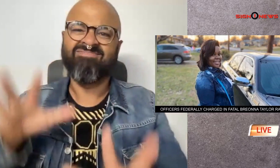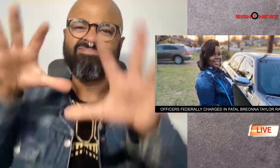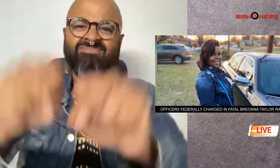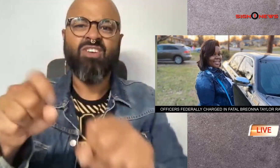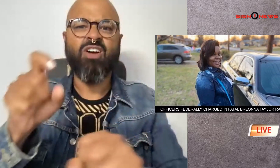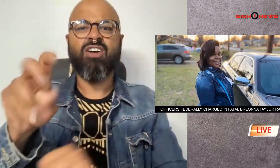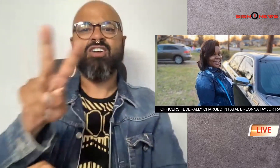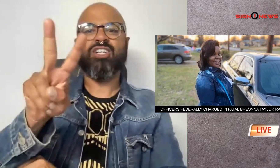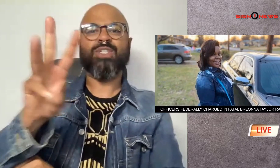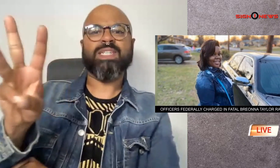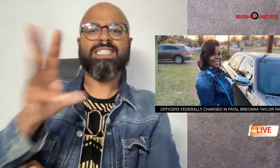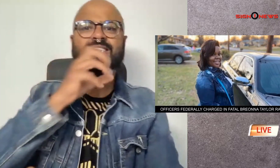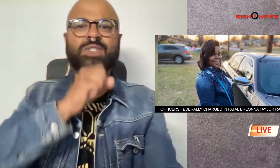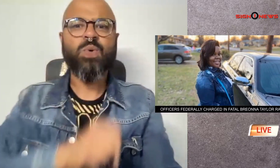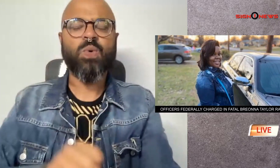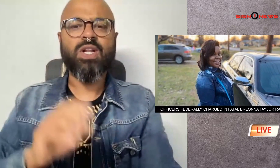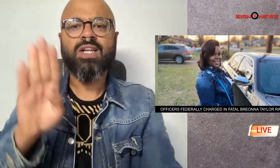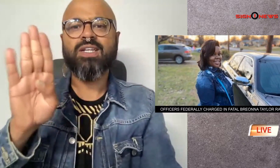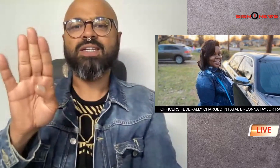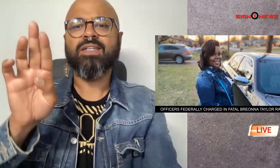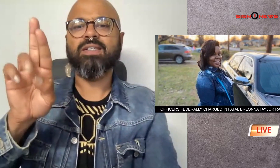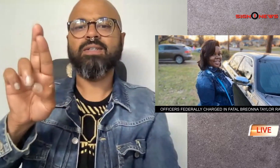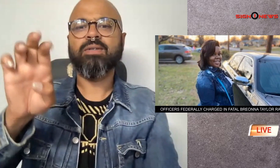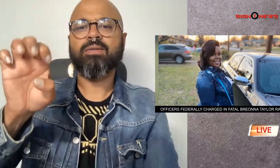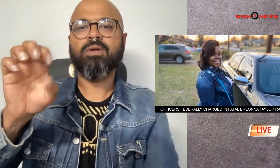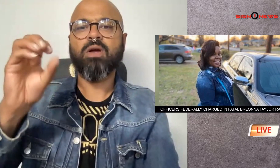four current officers and one former officer